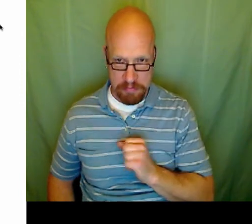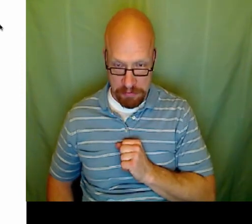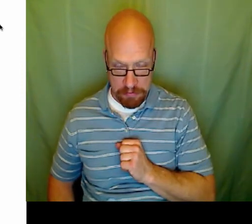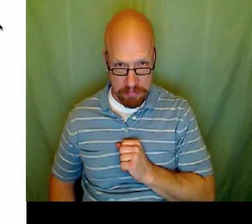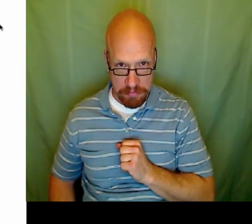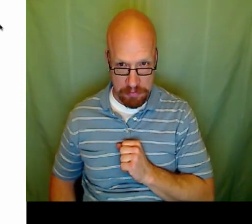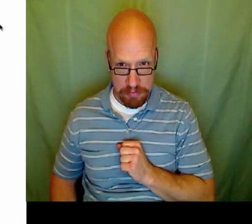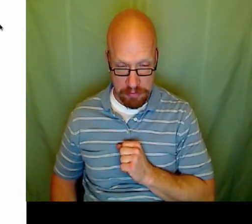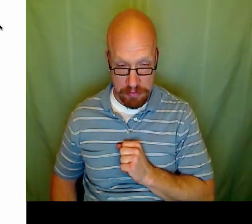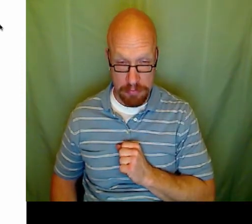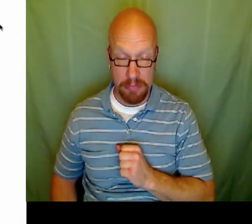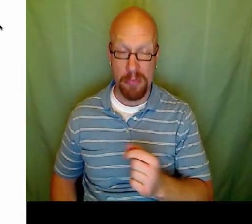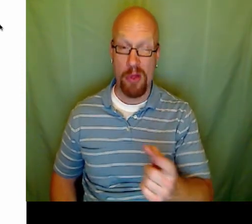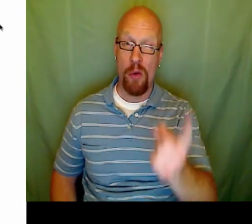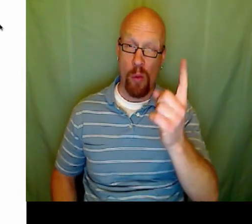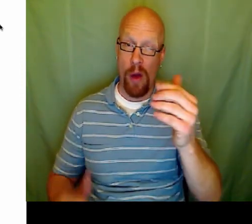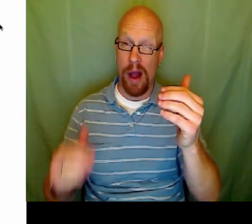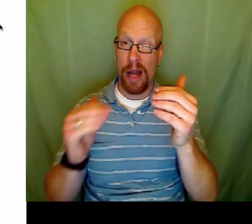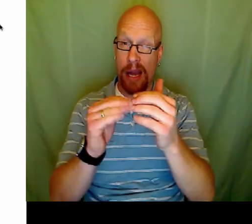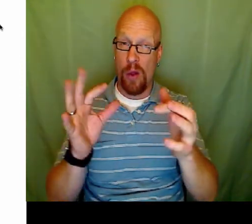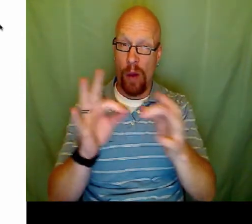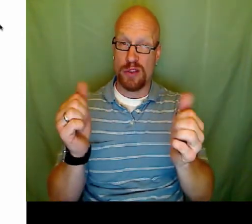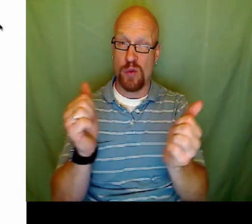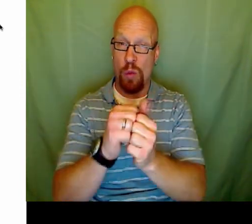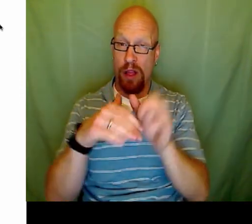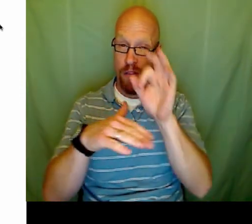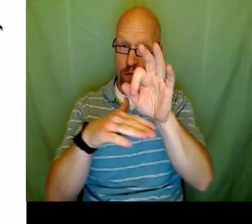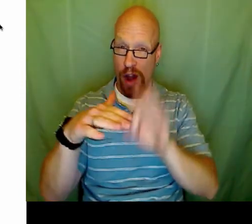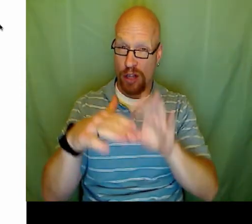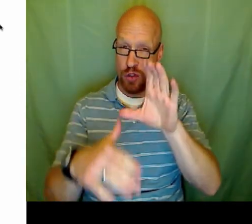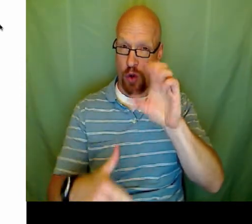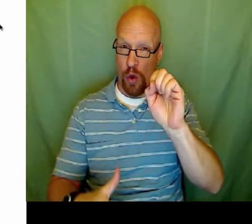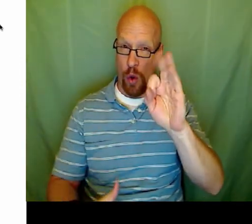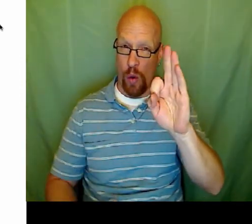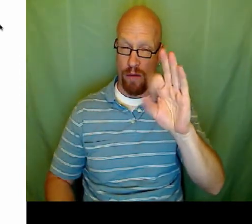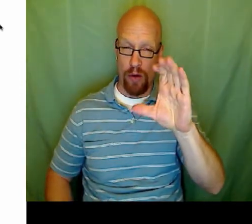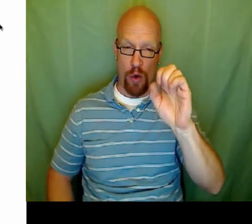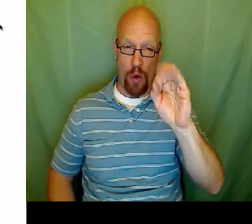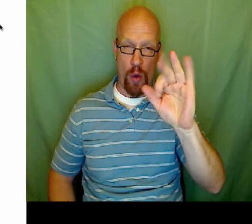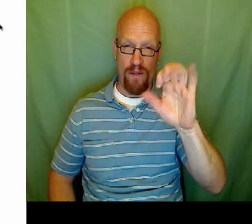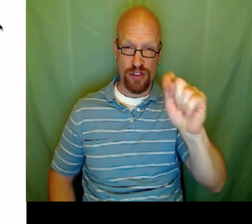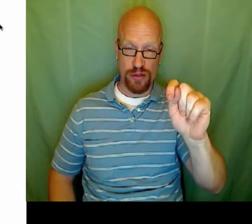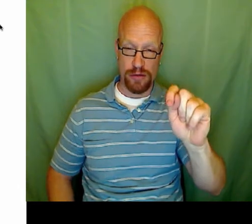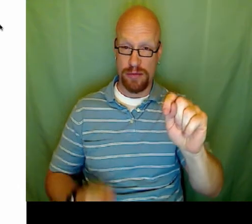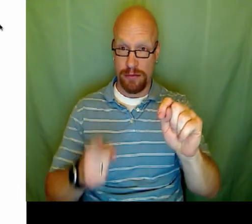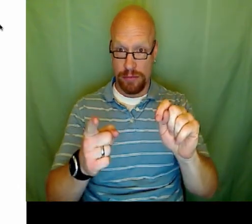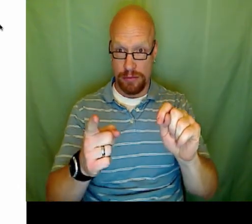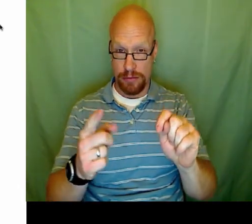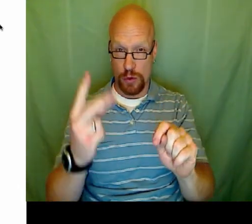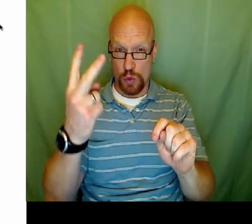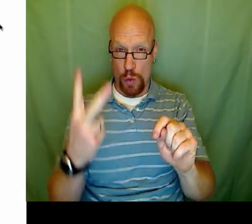Another equation does not. One equation that has the fractional coefficients --